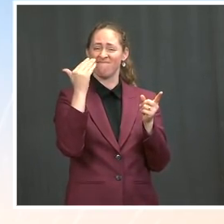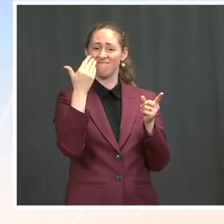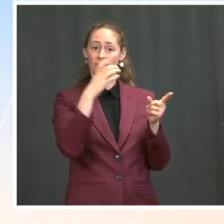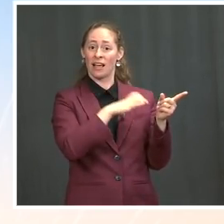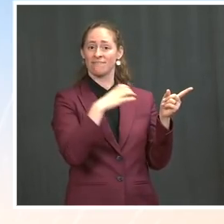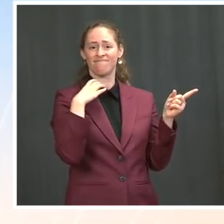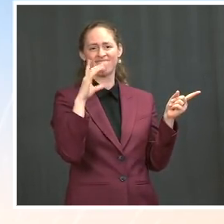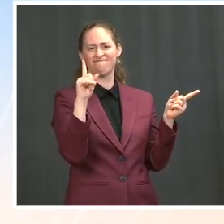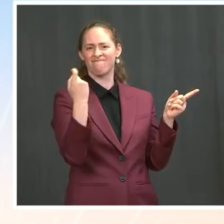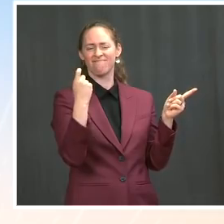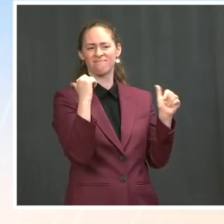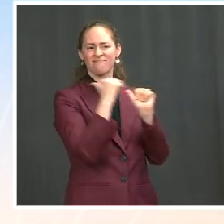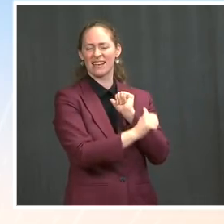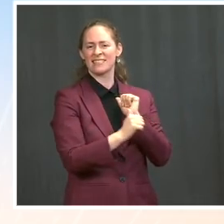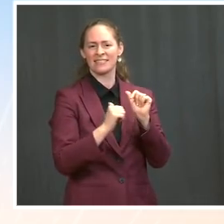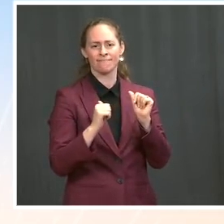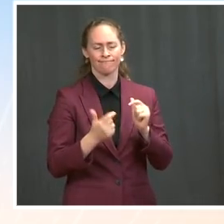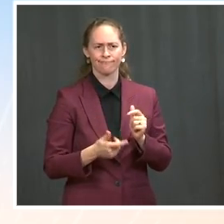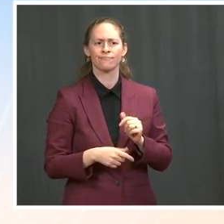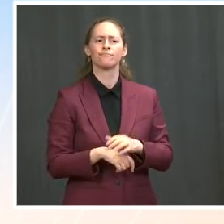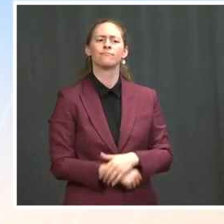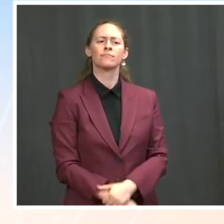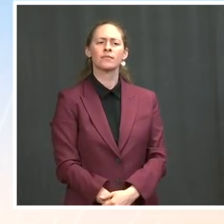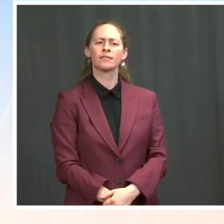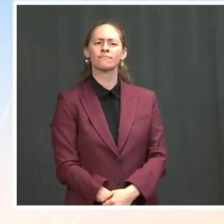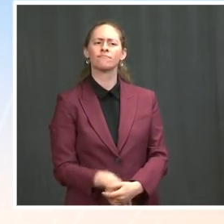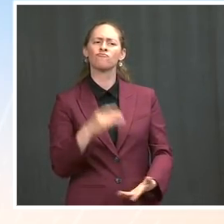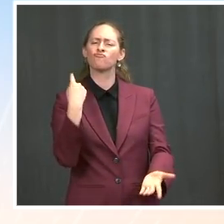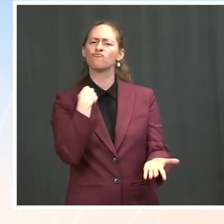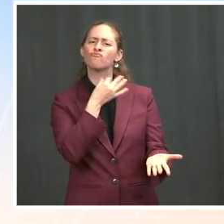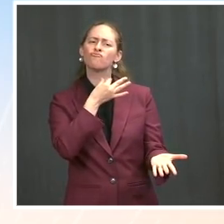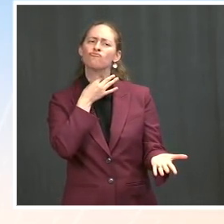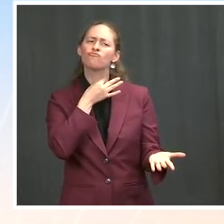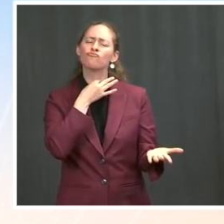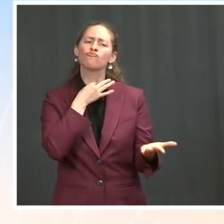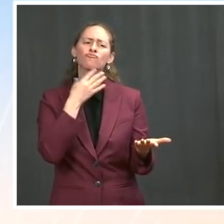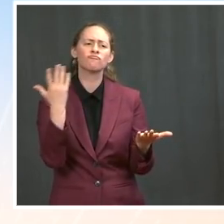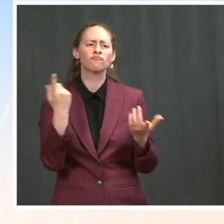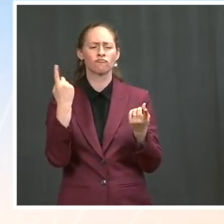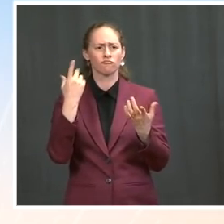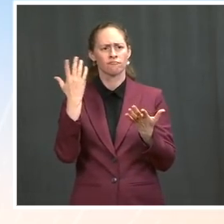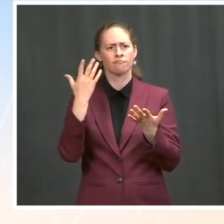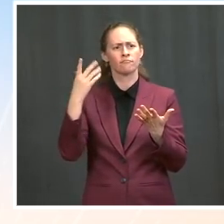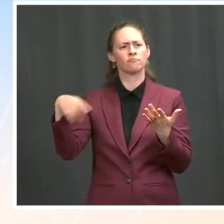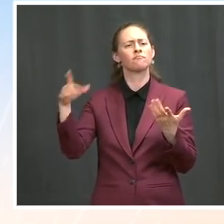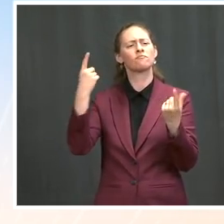So what I would like to know is if you can say, specifically, what the White House plans to do